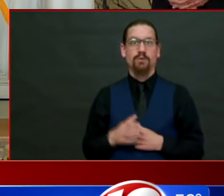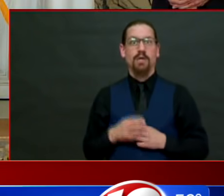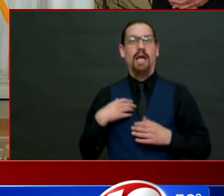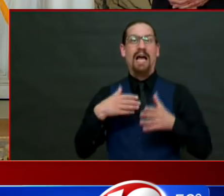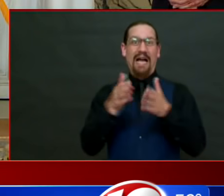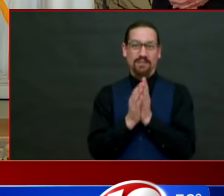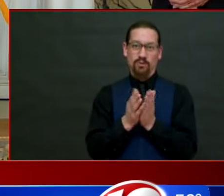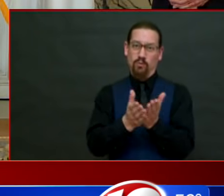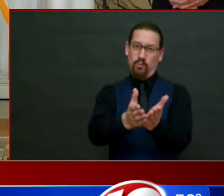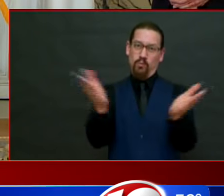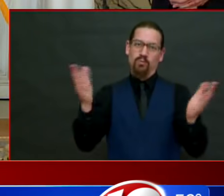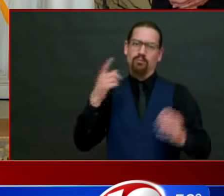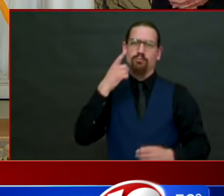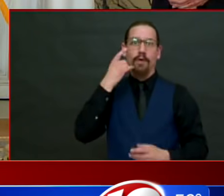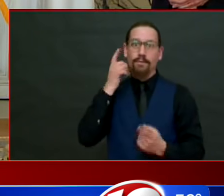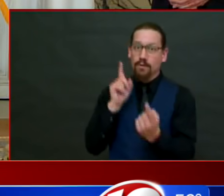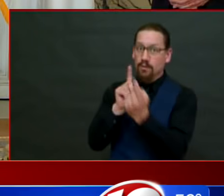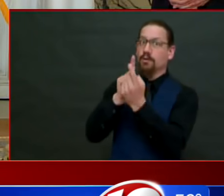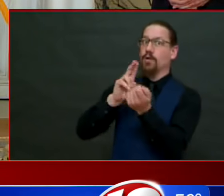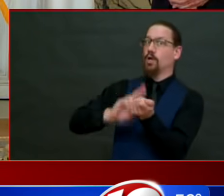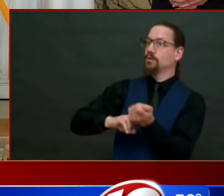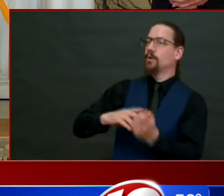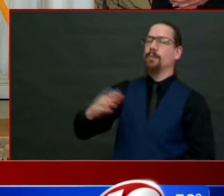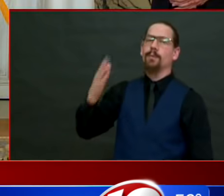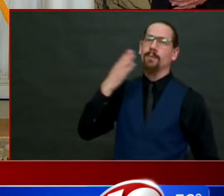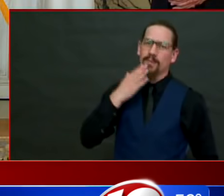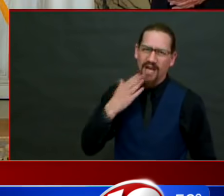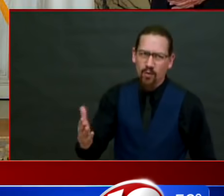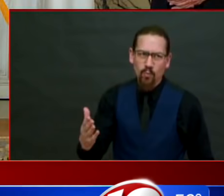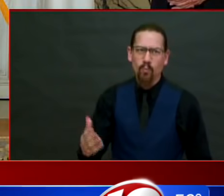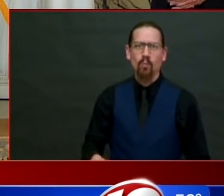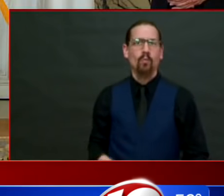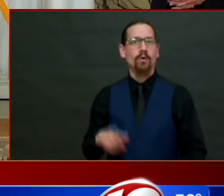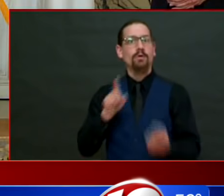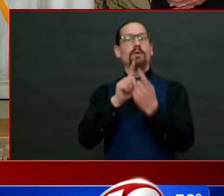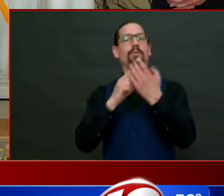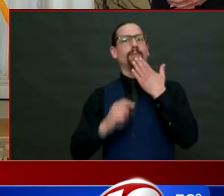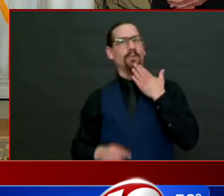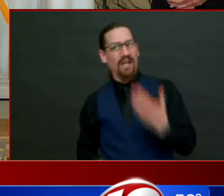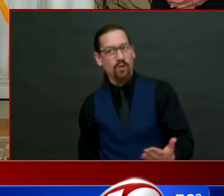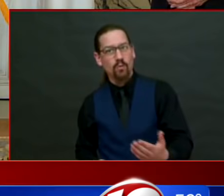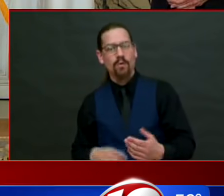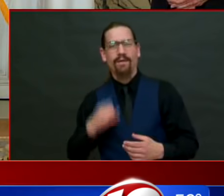WE ARE DEEPLY GRATEFUL. I ASK EVERY RHODE ISLANDER , FIND A WAY TO SAY THANK YOU TO